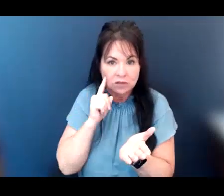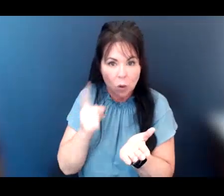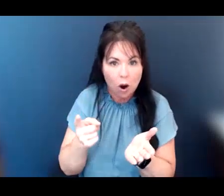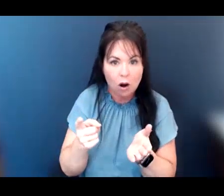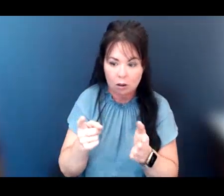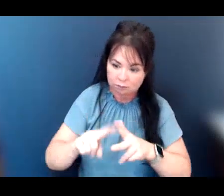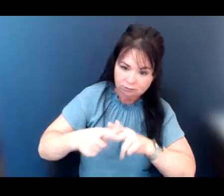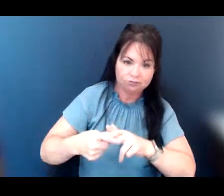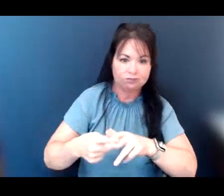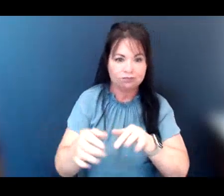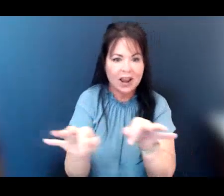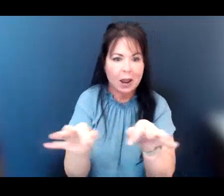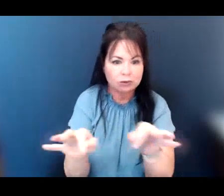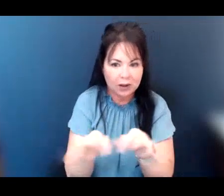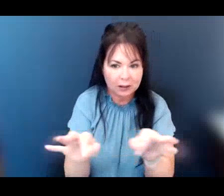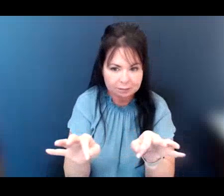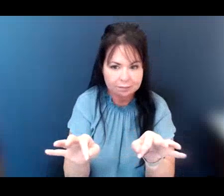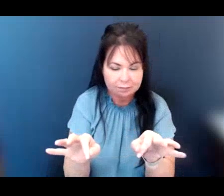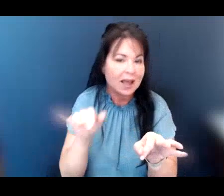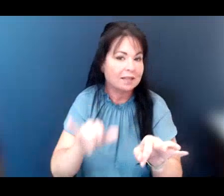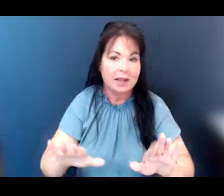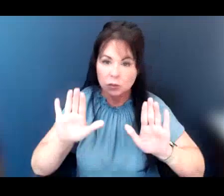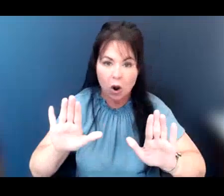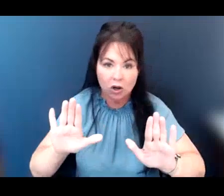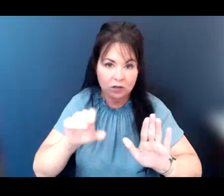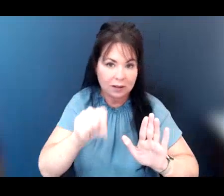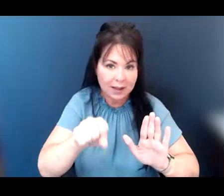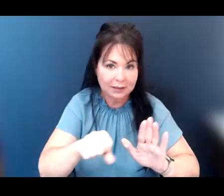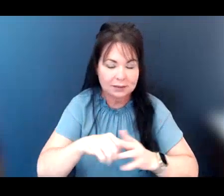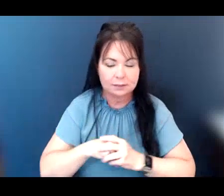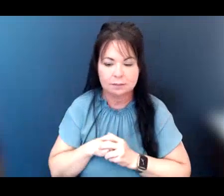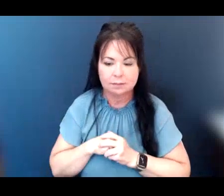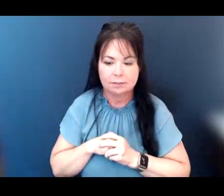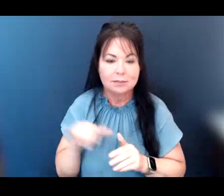And so that's been a wonderful thing. But I want you to keep in mind that AI, as Kelly pointed out,